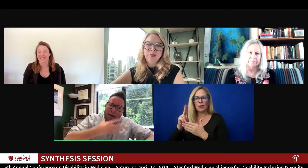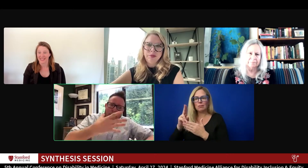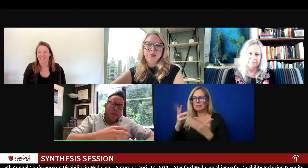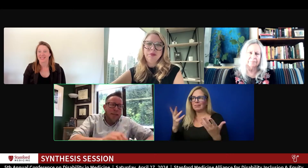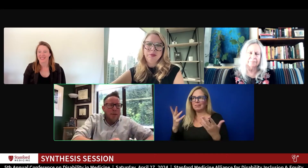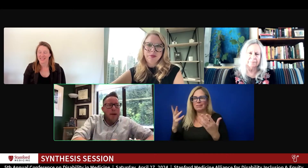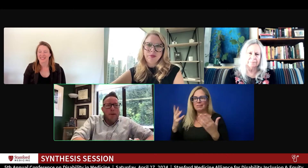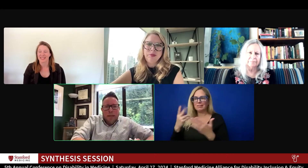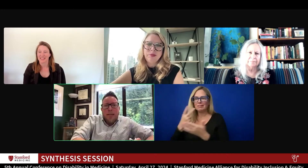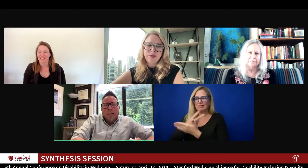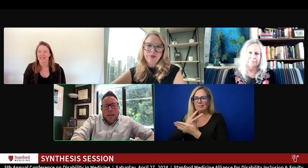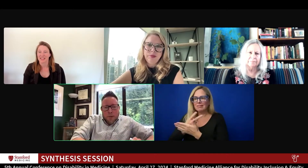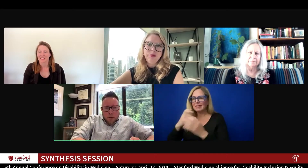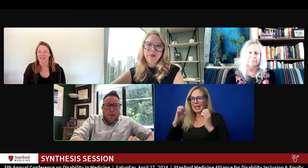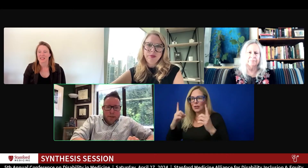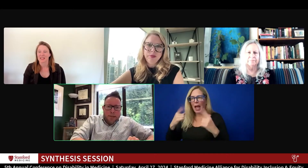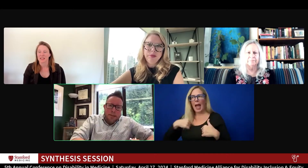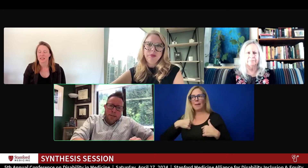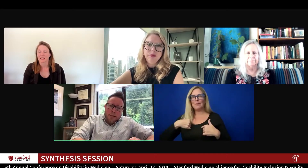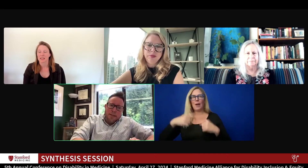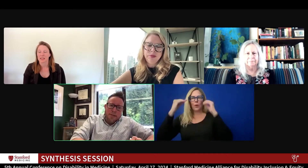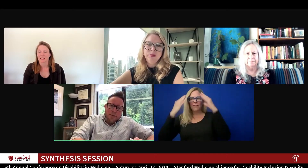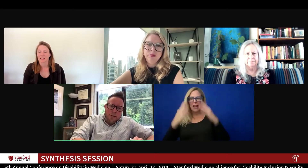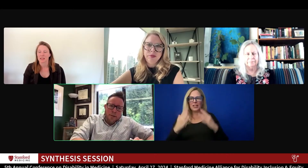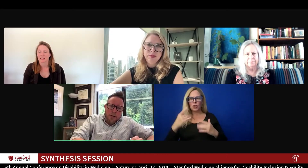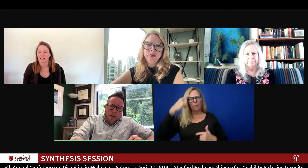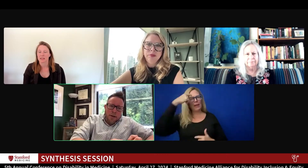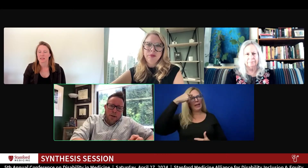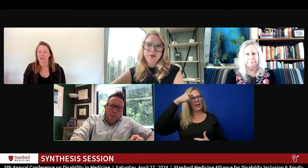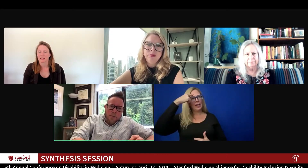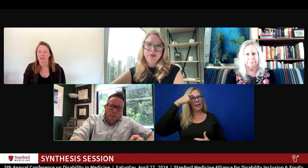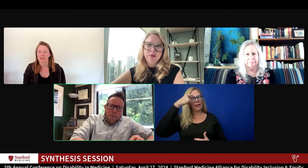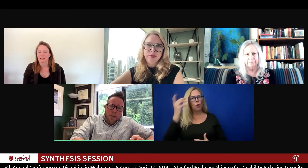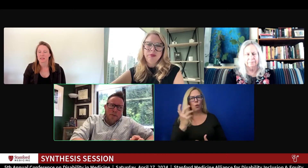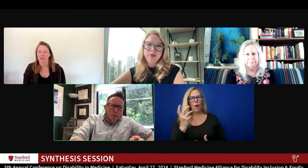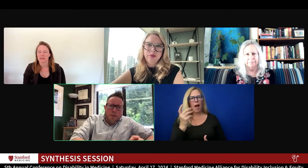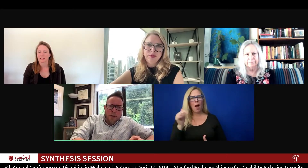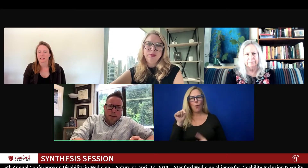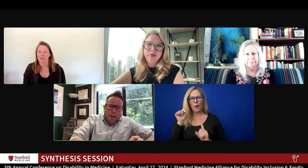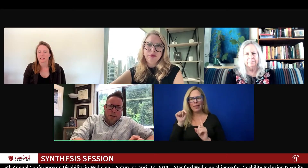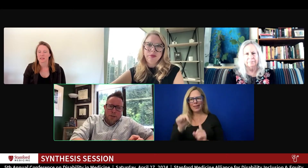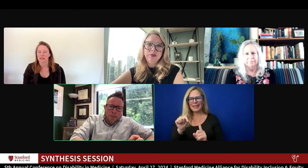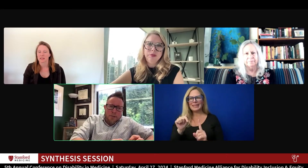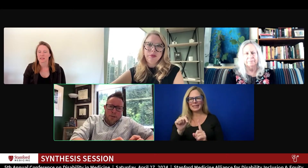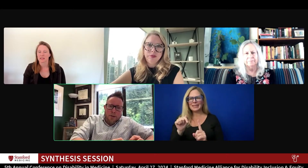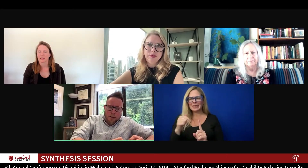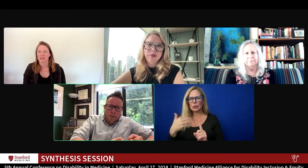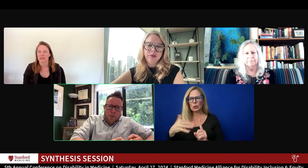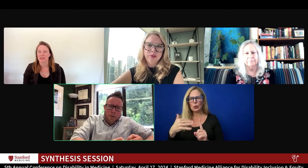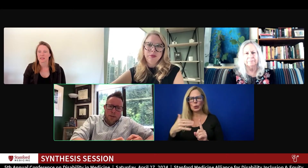Now, I'm thinking about, wow, this is a really kind of a prevailing issue across the board